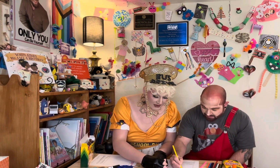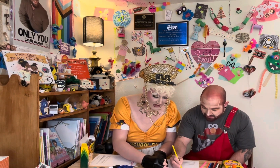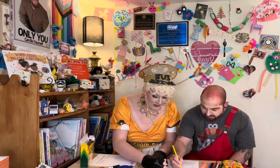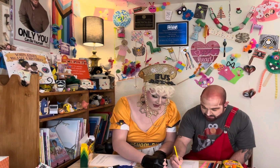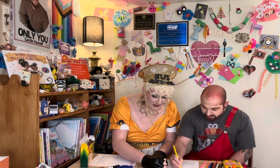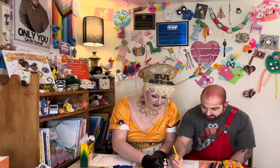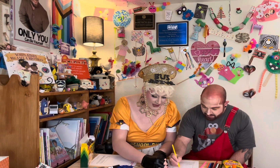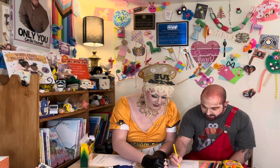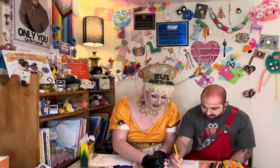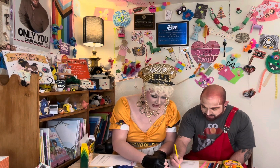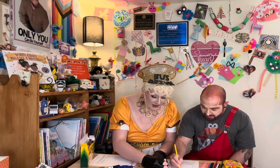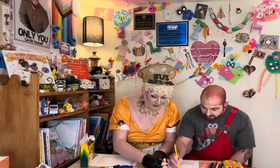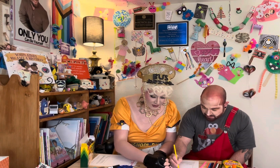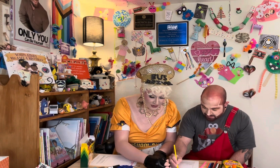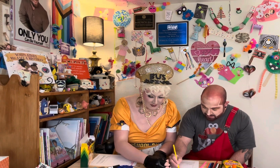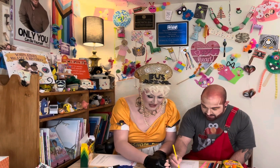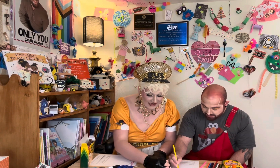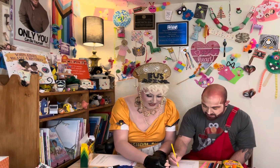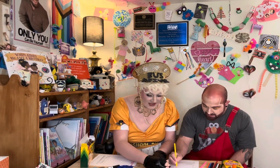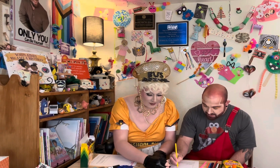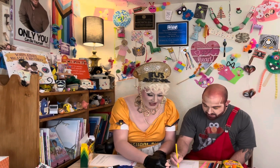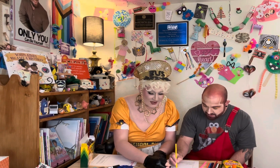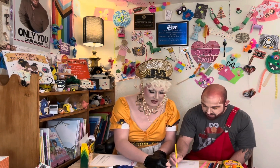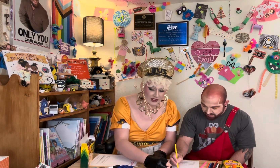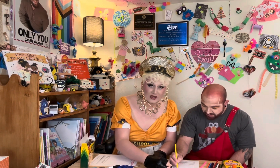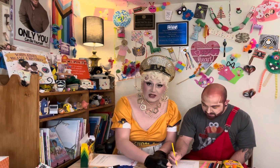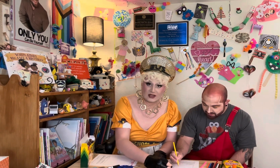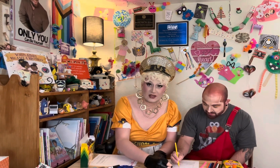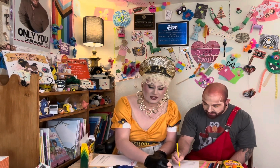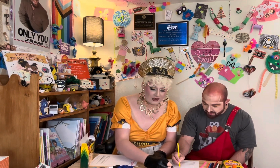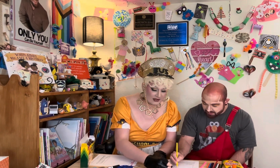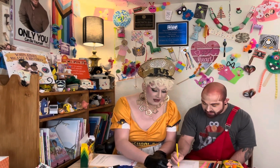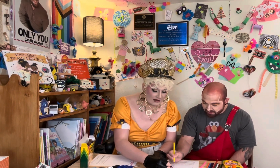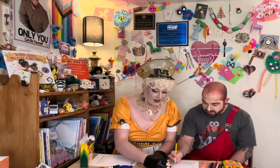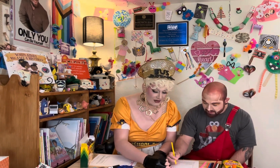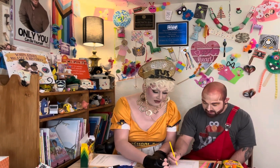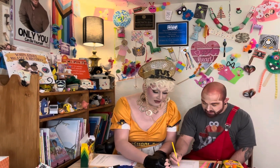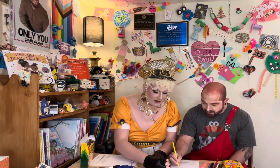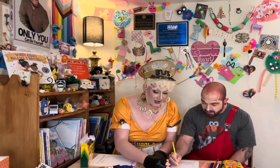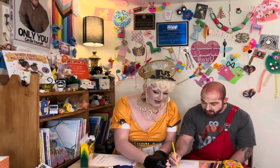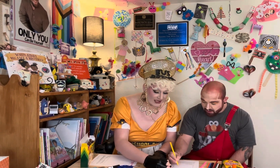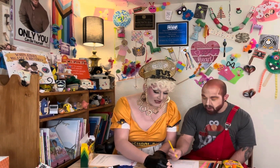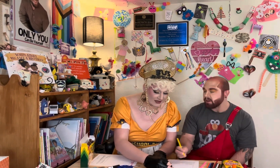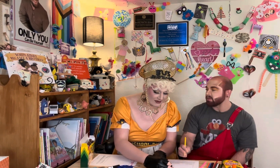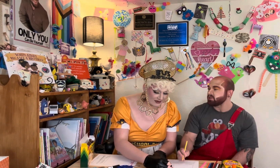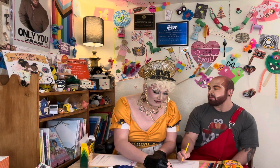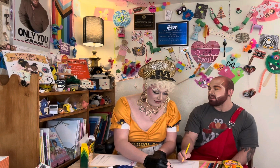glad that we are celebrating you during Meet Mr. Buster. Are you excited... BUSTER: Who else would you meet